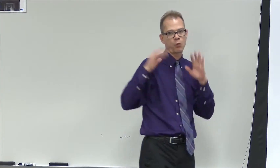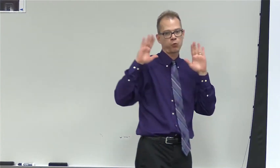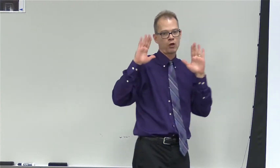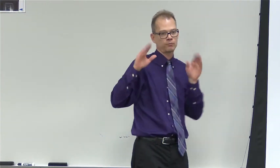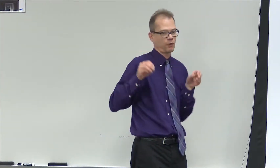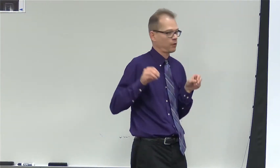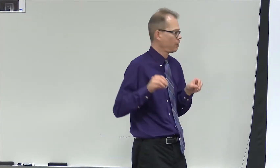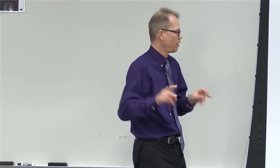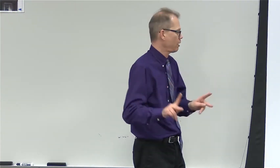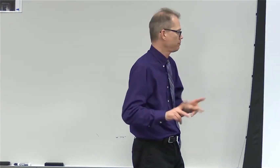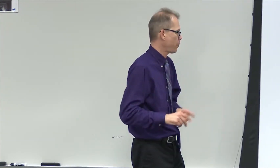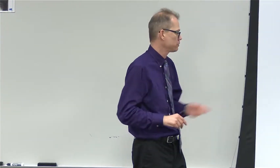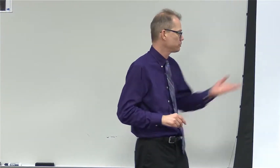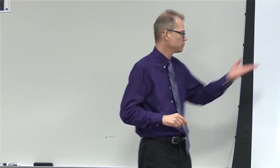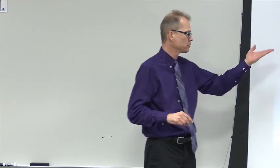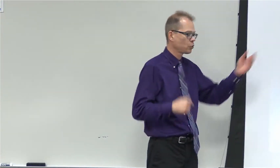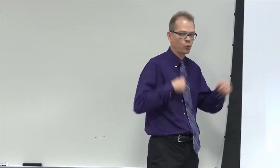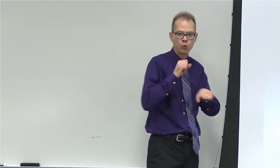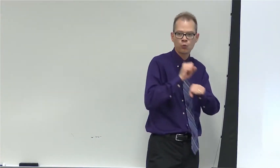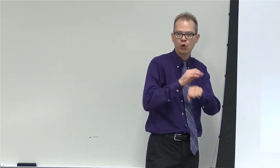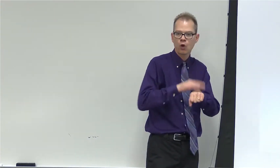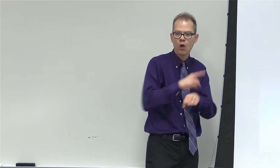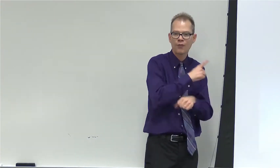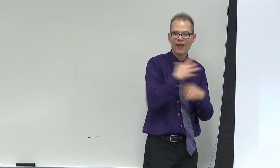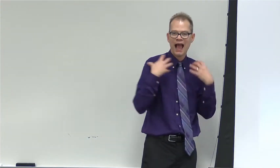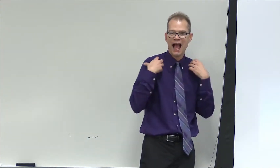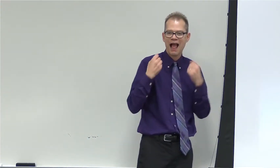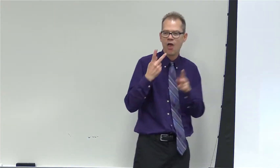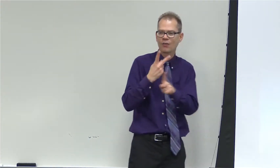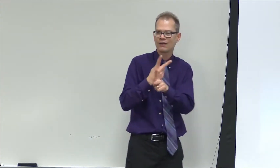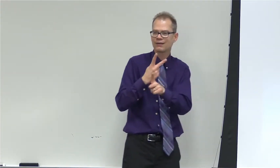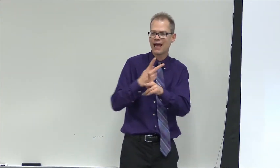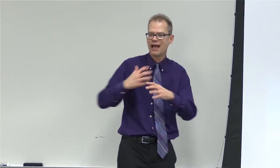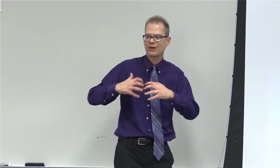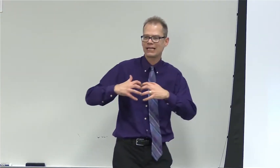and it's a wonderful opportunity.